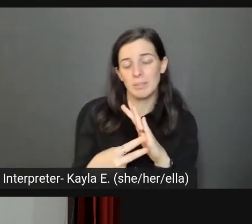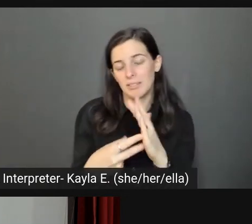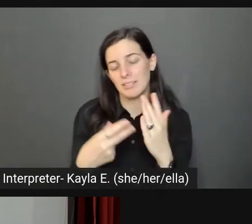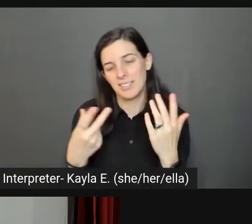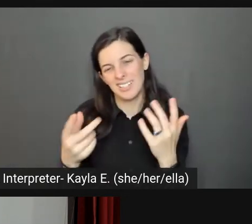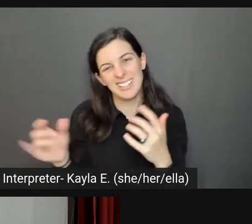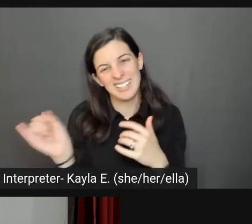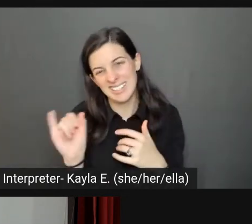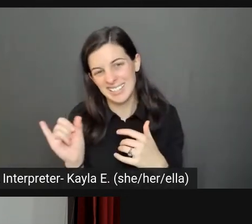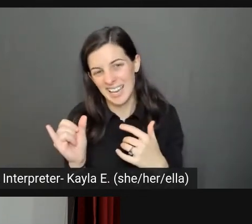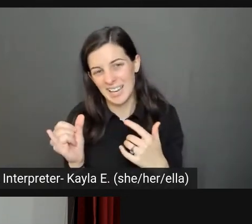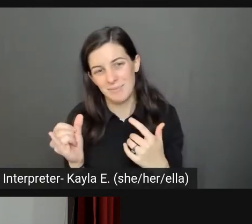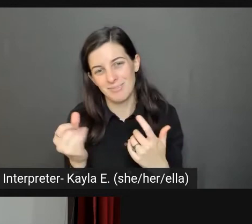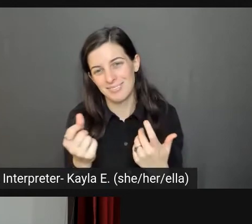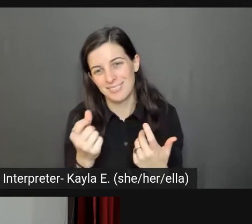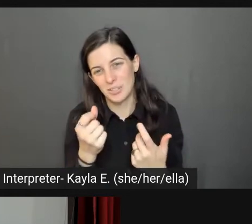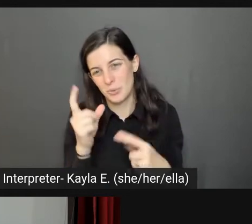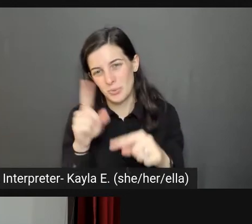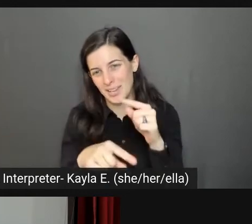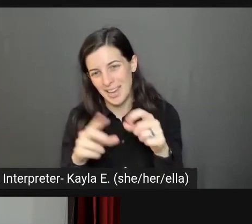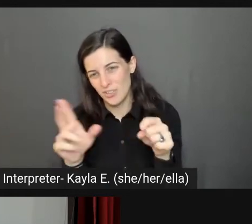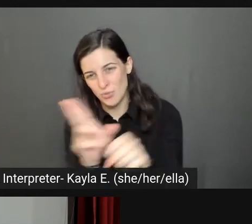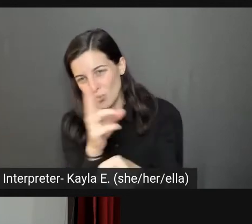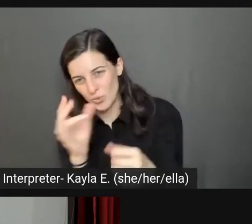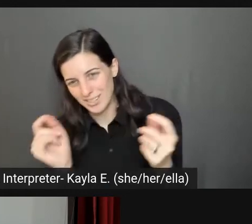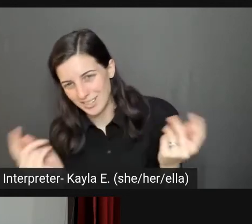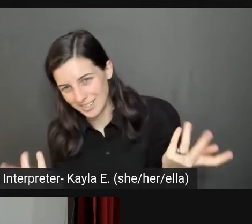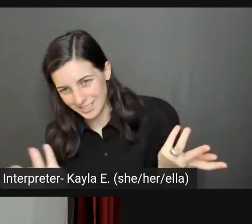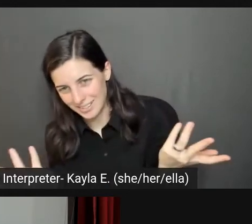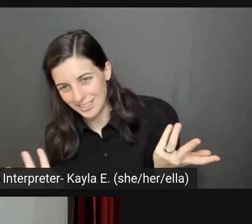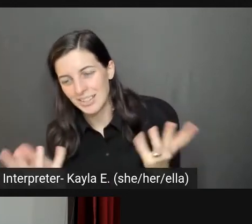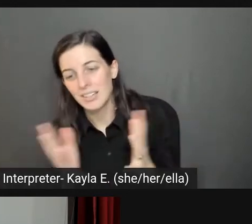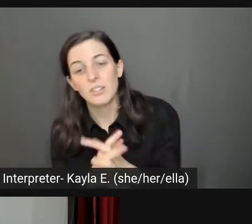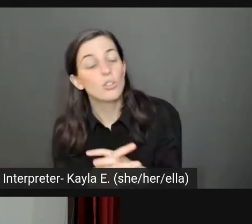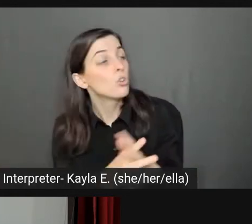that's not usable. Right, and if you're using a tool that is coming back